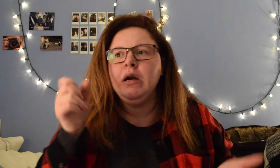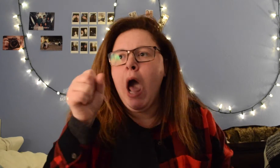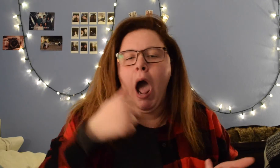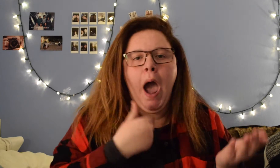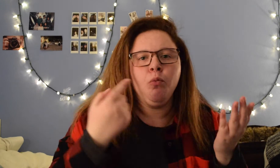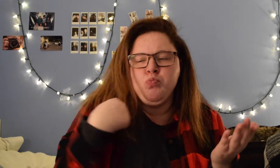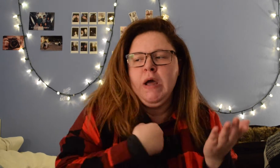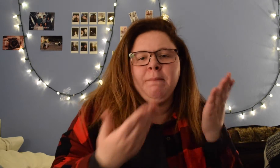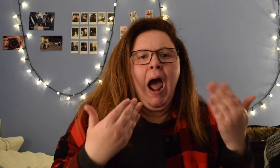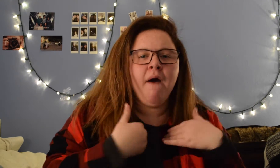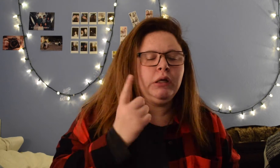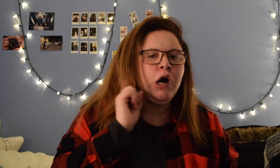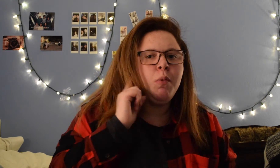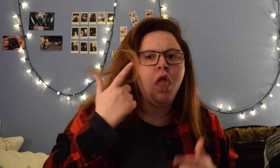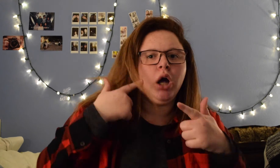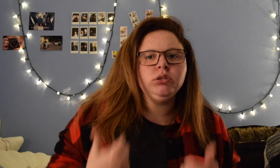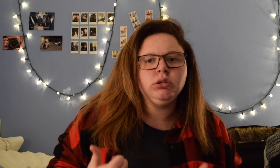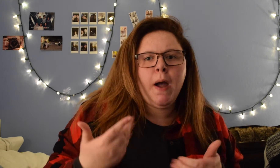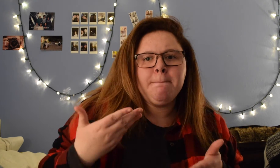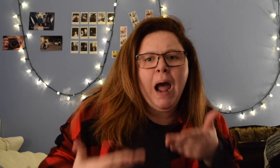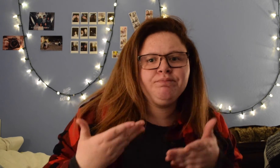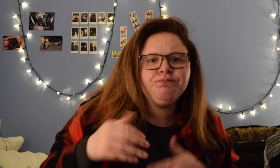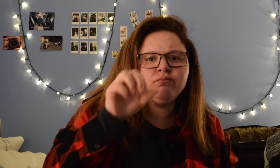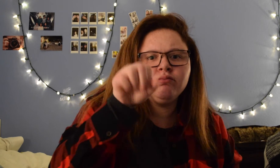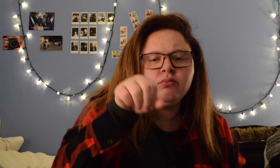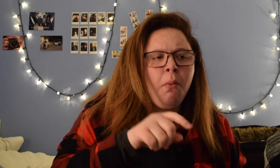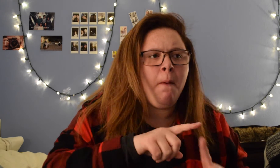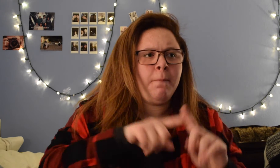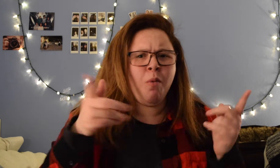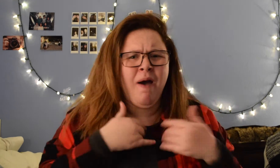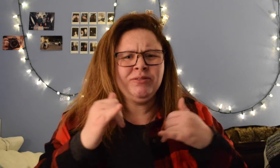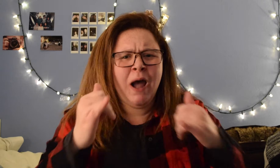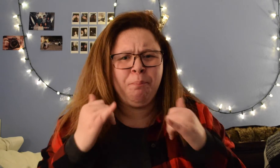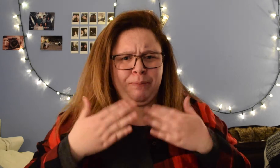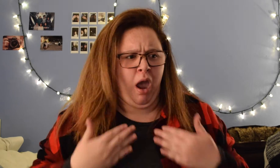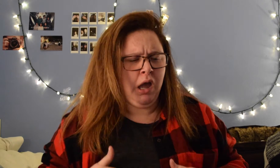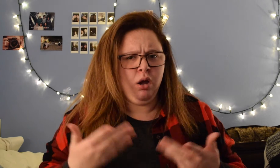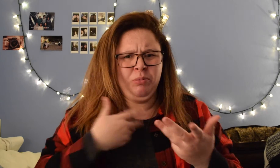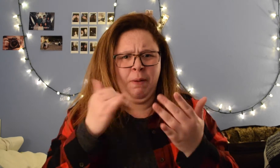I mean yeah we might have hearing loss but we have the same body functions